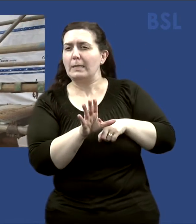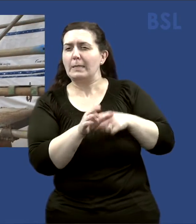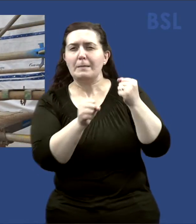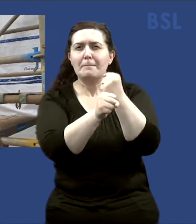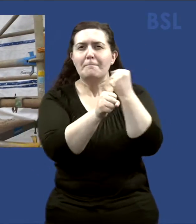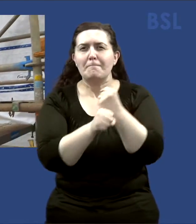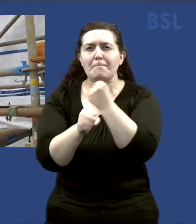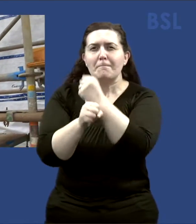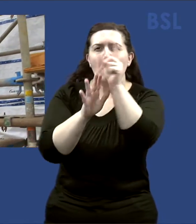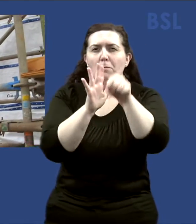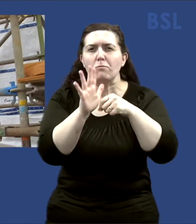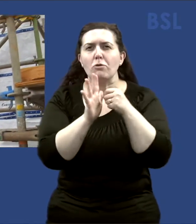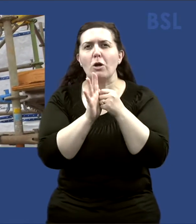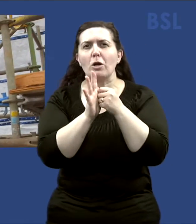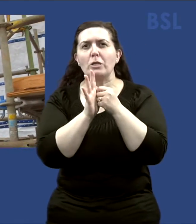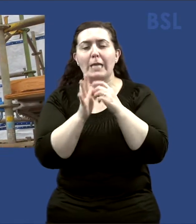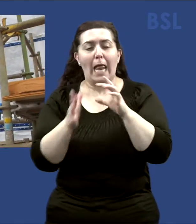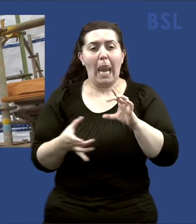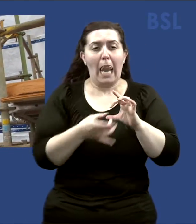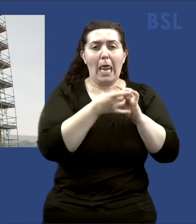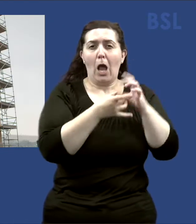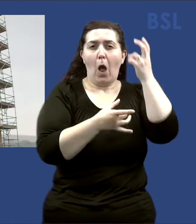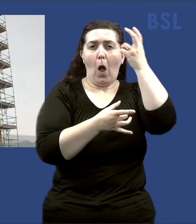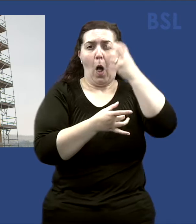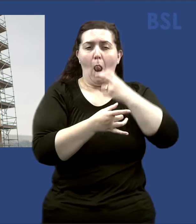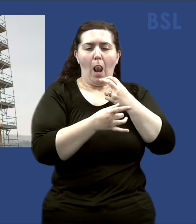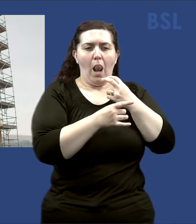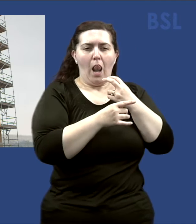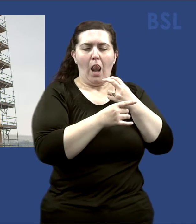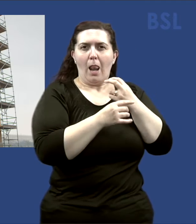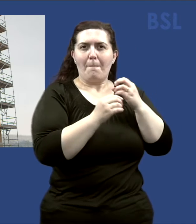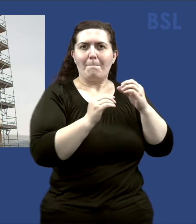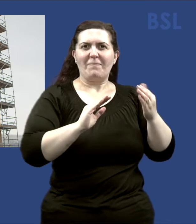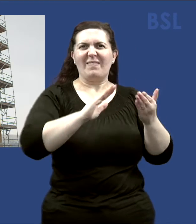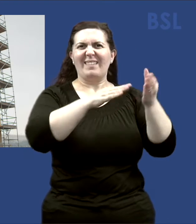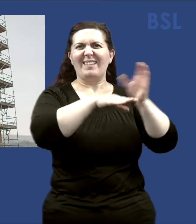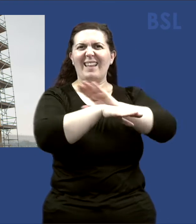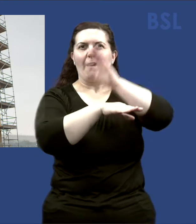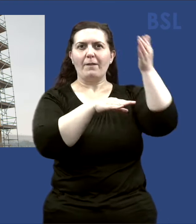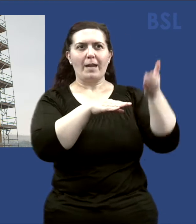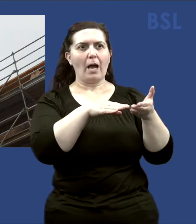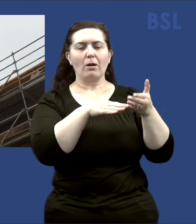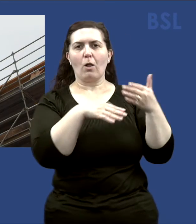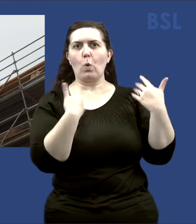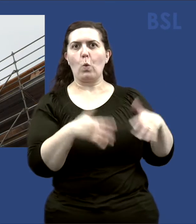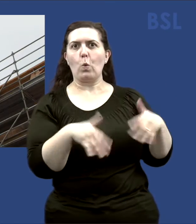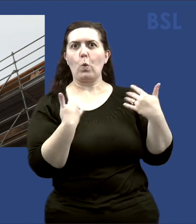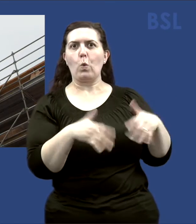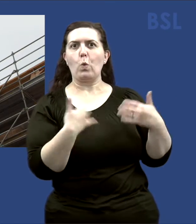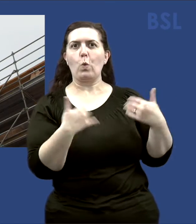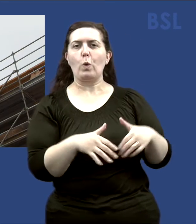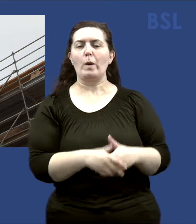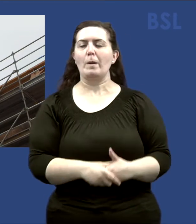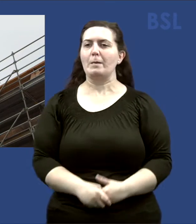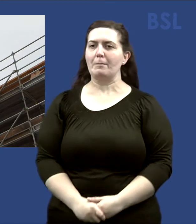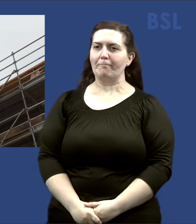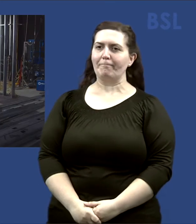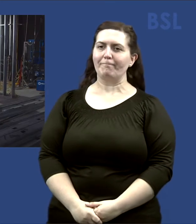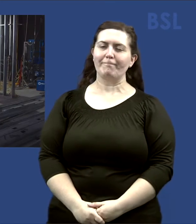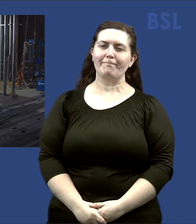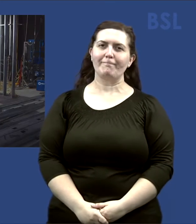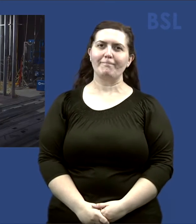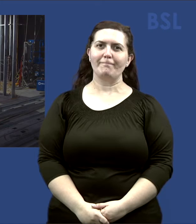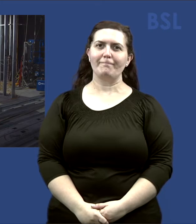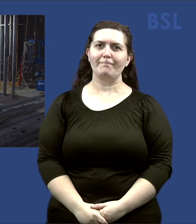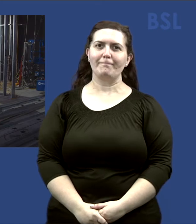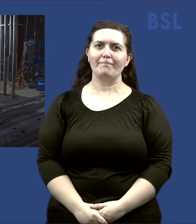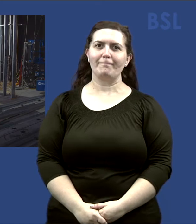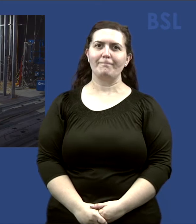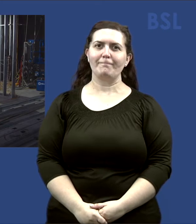After the past 5 years, this project to reclaim the former tabernacle, has taken it far beyond its former self.